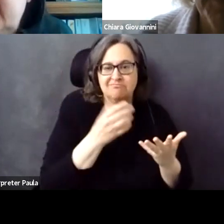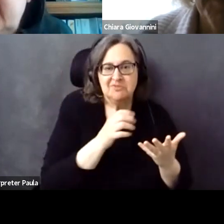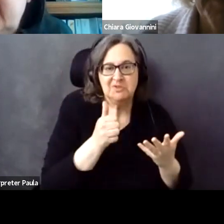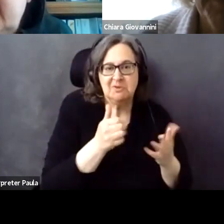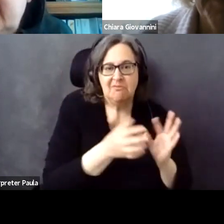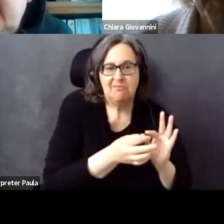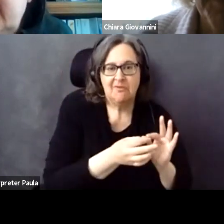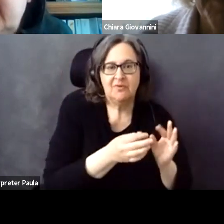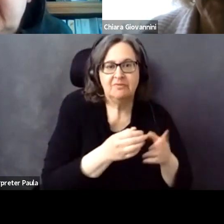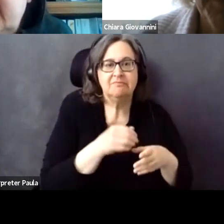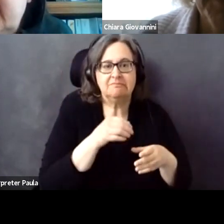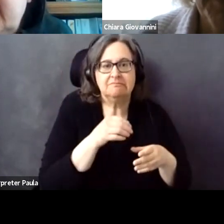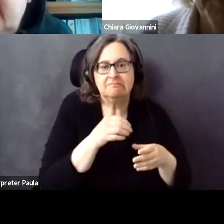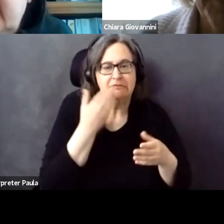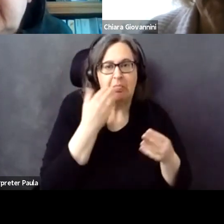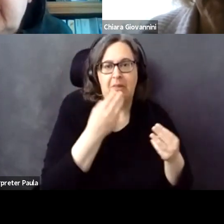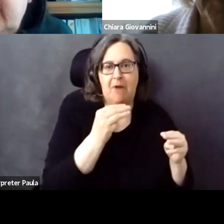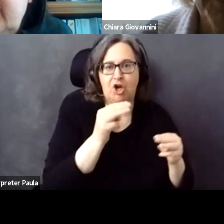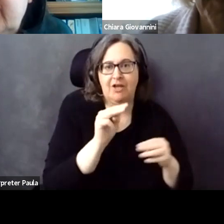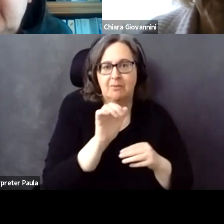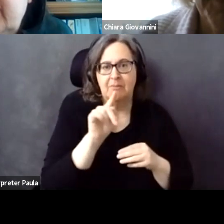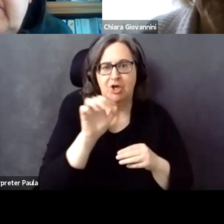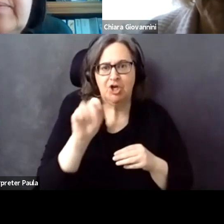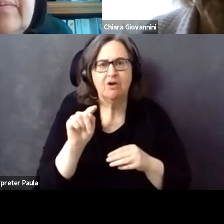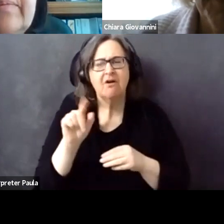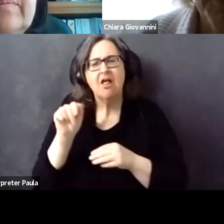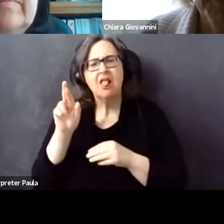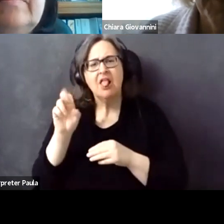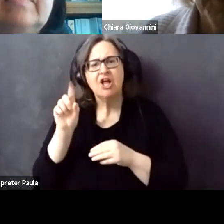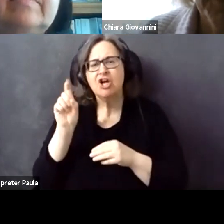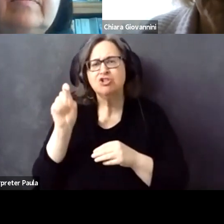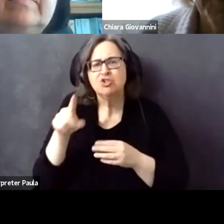my, the most important thing from my perspective even if I know the market